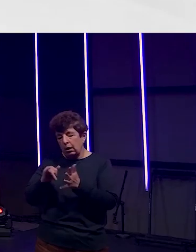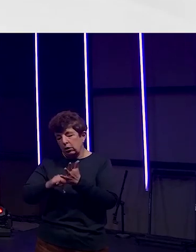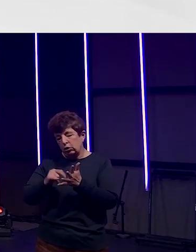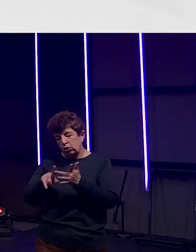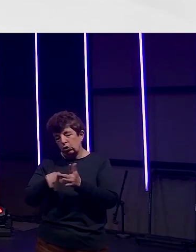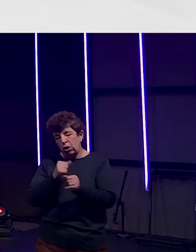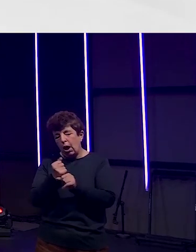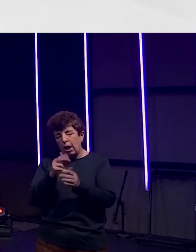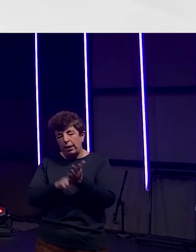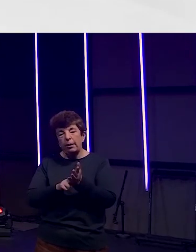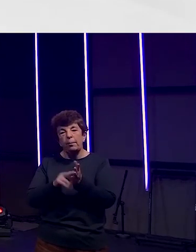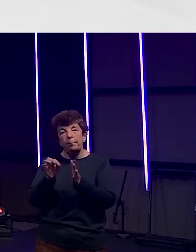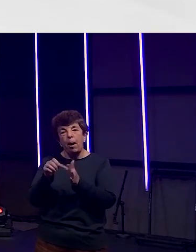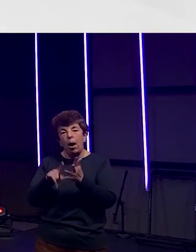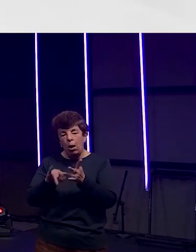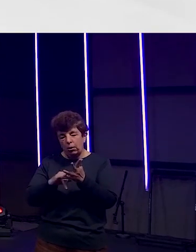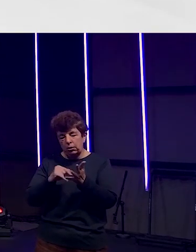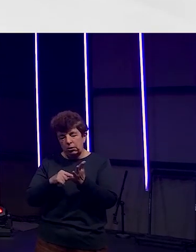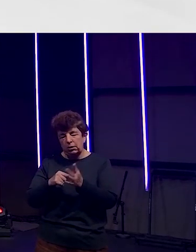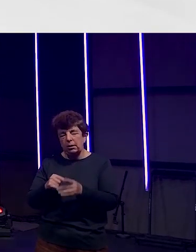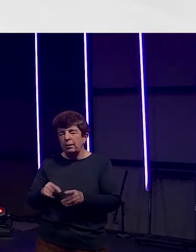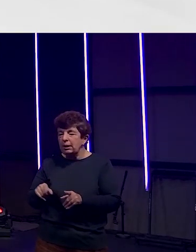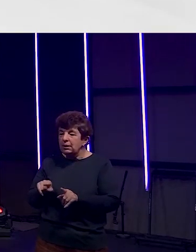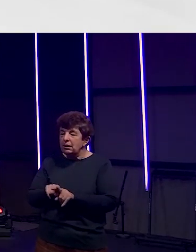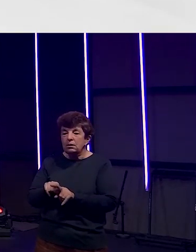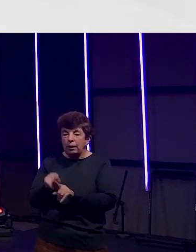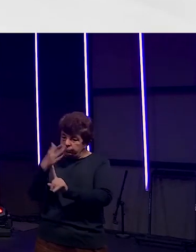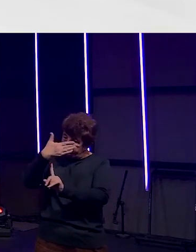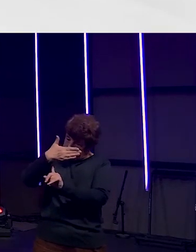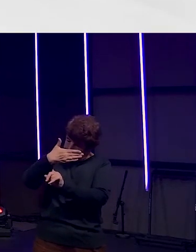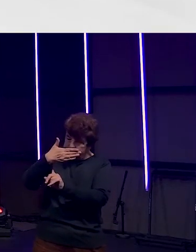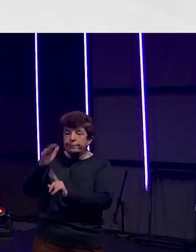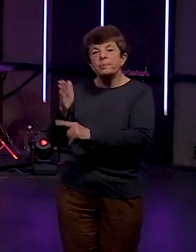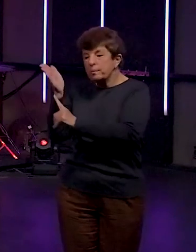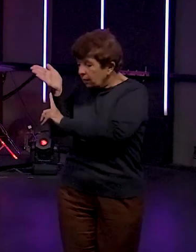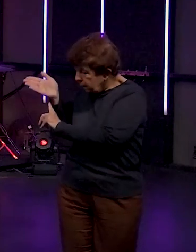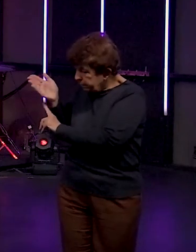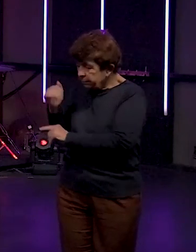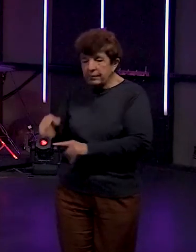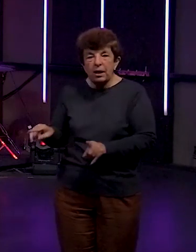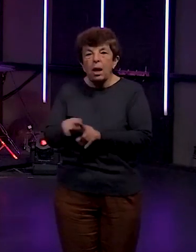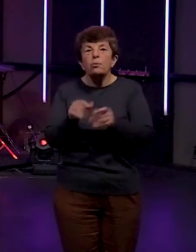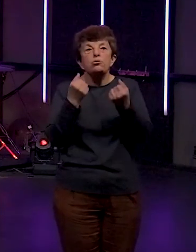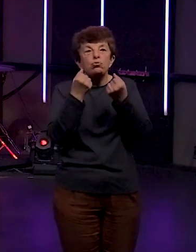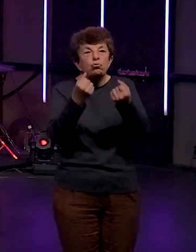Signposts along the way. Just like we as we're driving along that we see